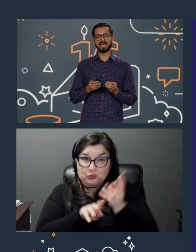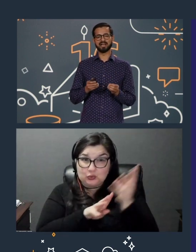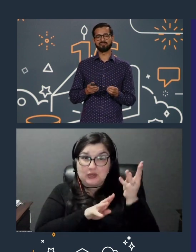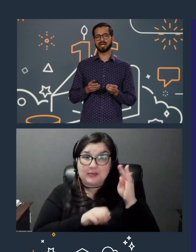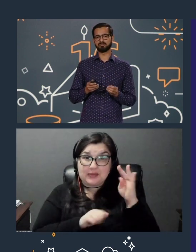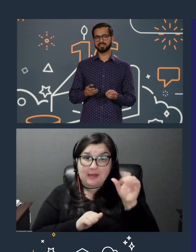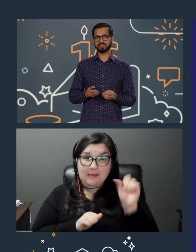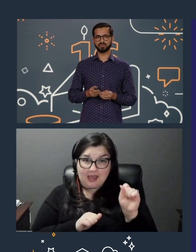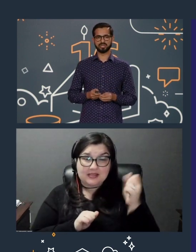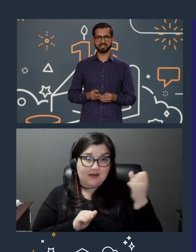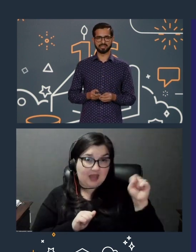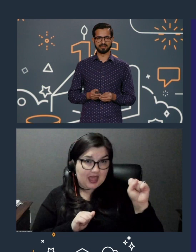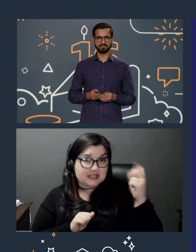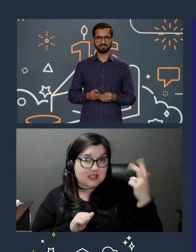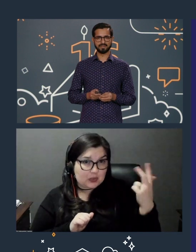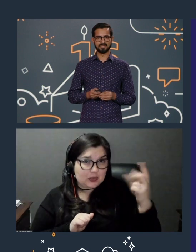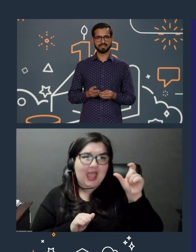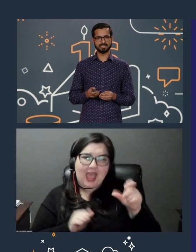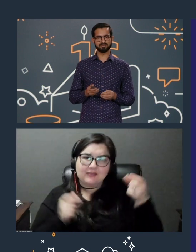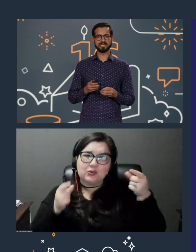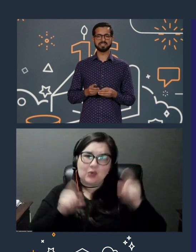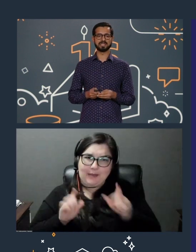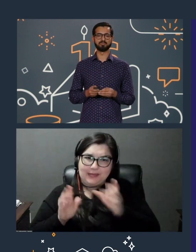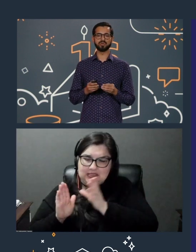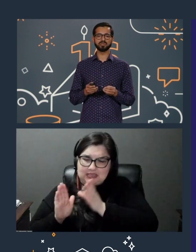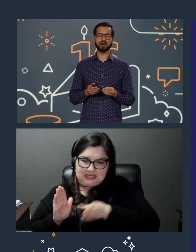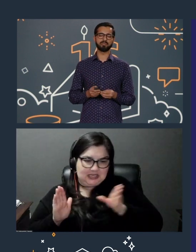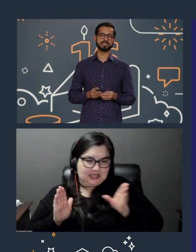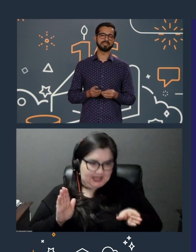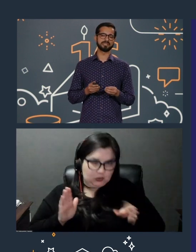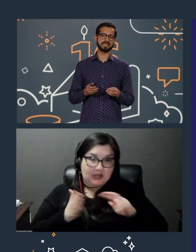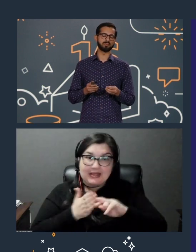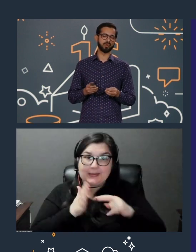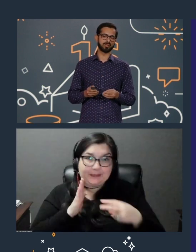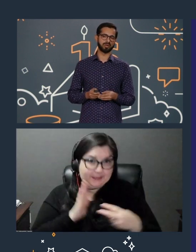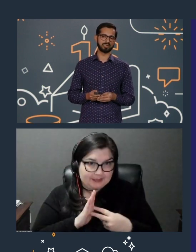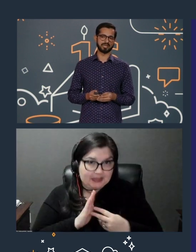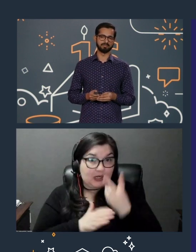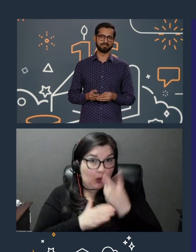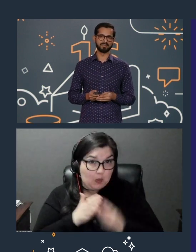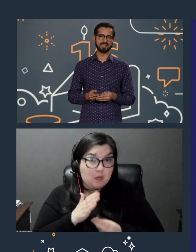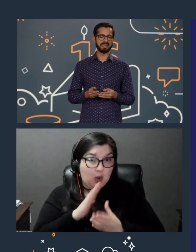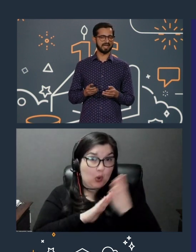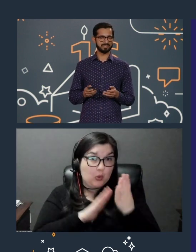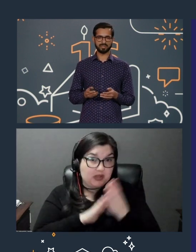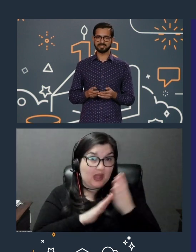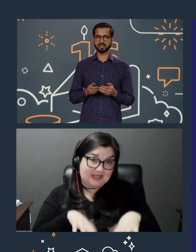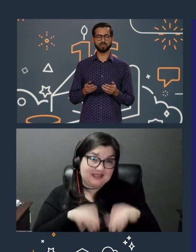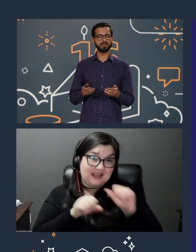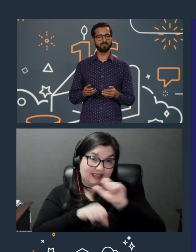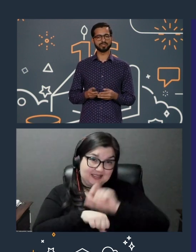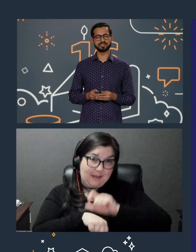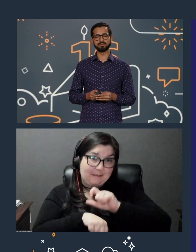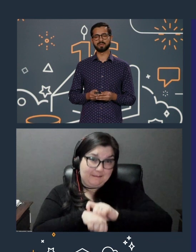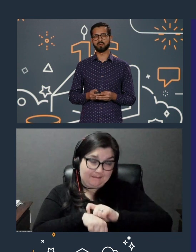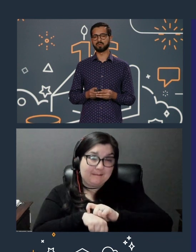have to happen sequentially. This means that both operations take wall clock time, as well as their own processing power,